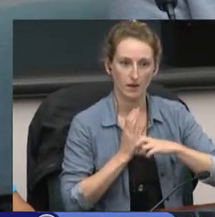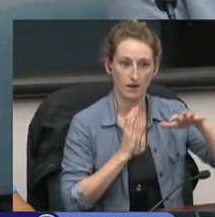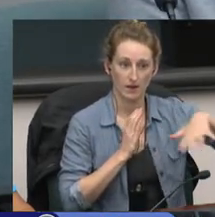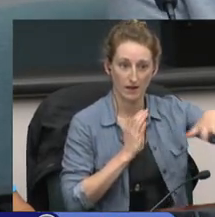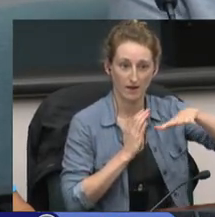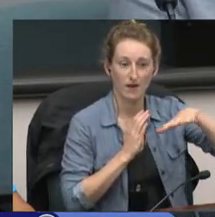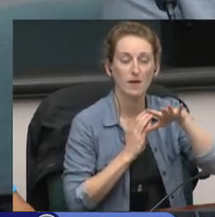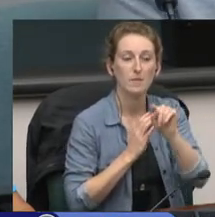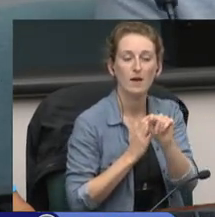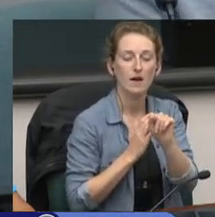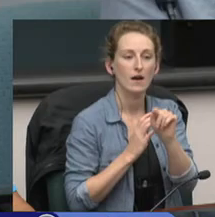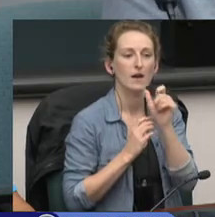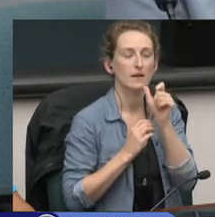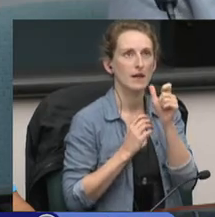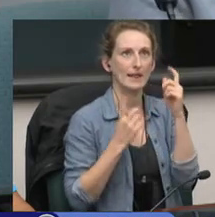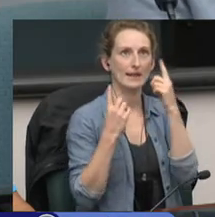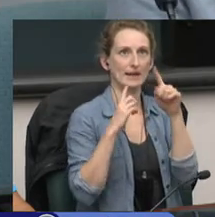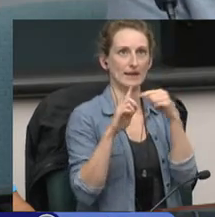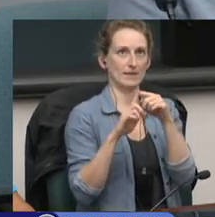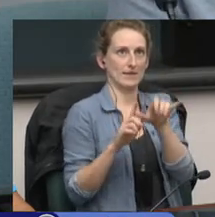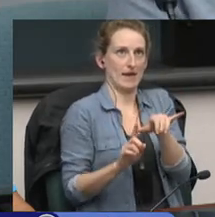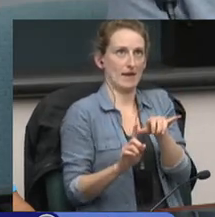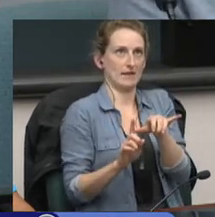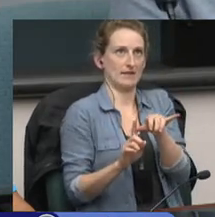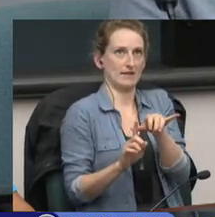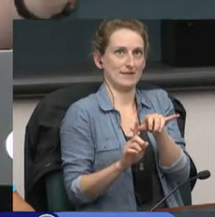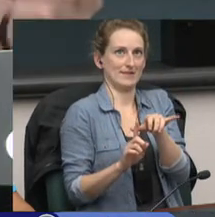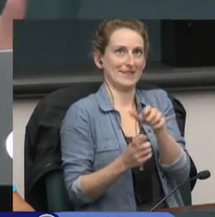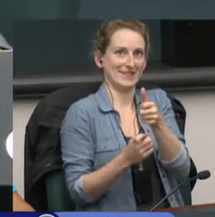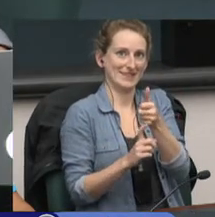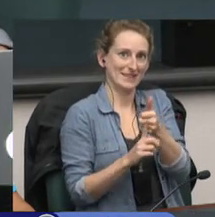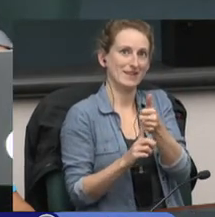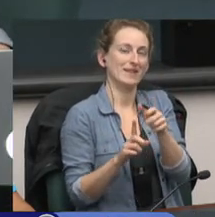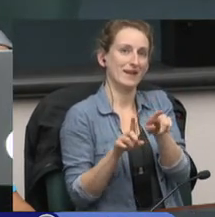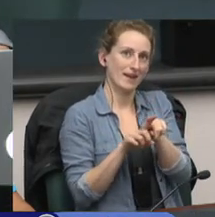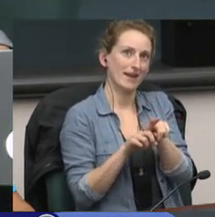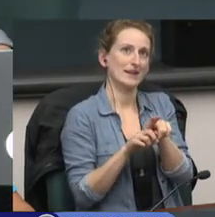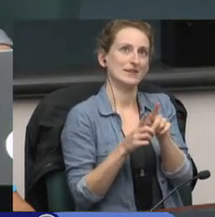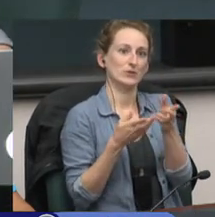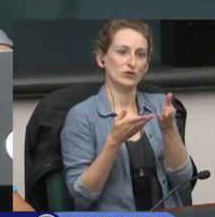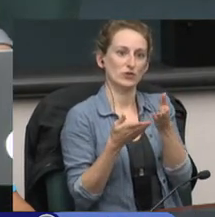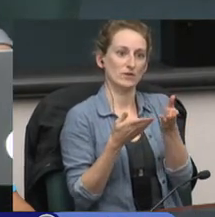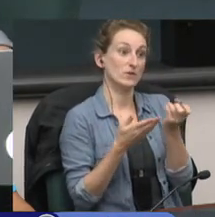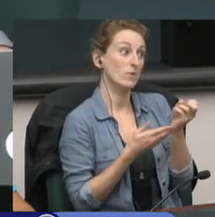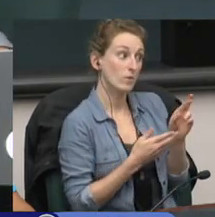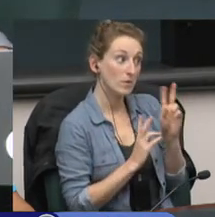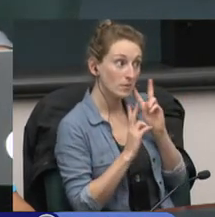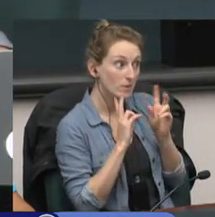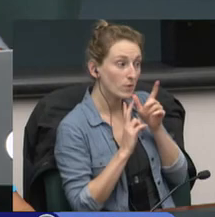service per se or a right that accrues to people who are in smaller and plexes